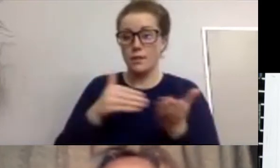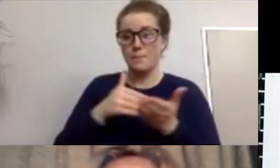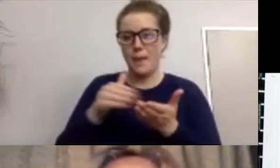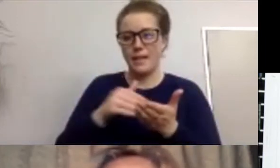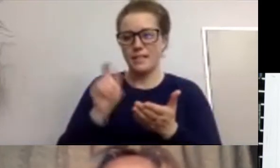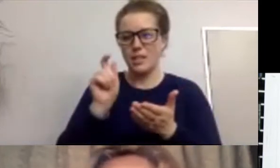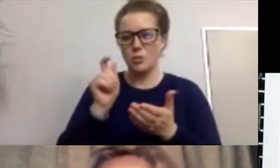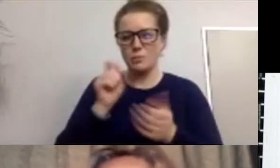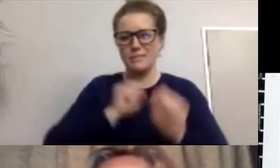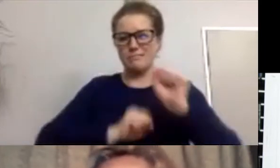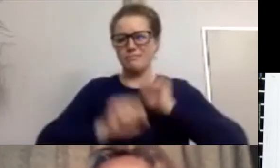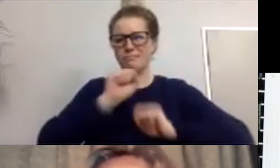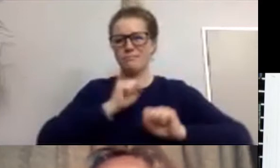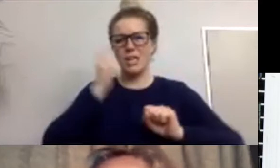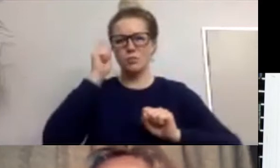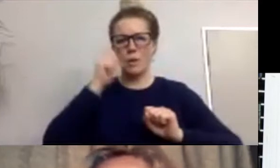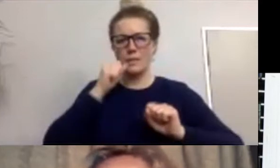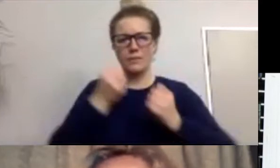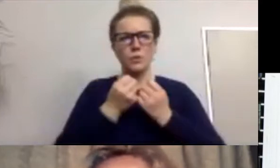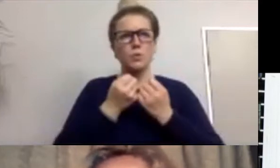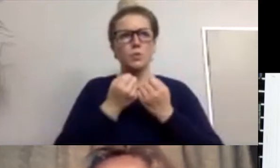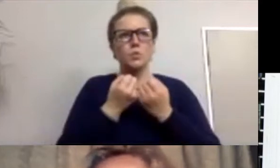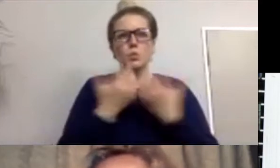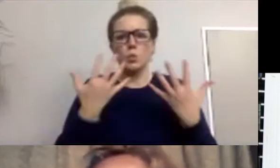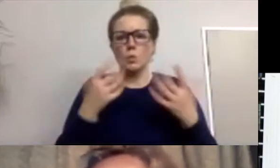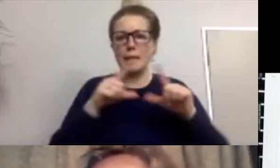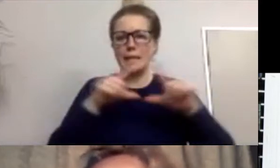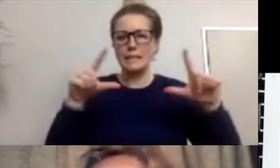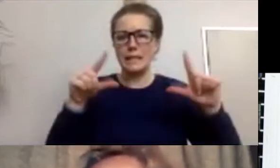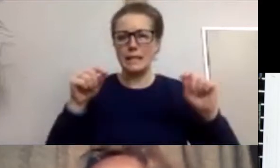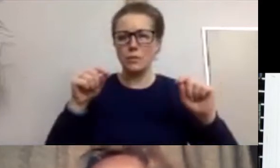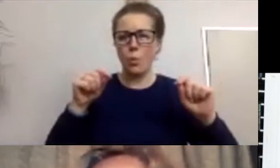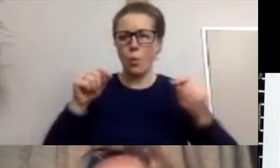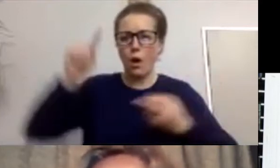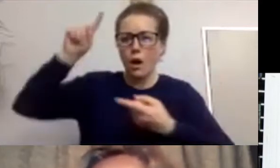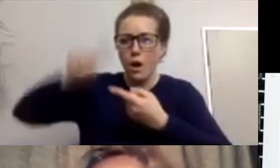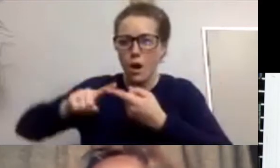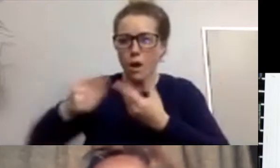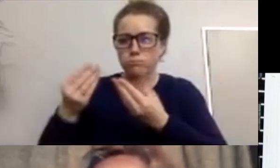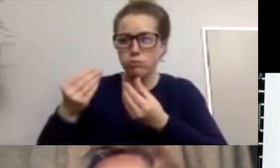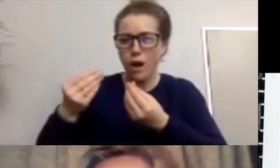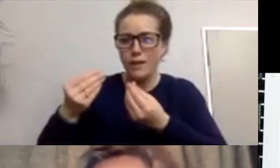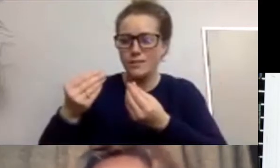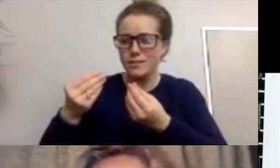because they were worried if we gave too many of the tickets away or if we reduce the price too, much we wouldn't meet our box-office target.